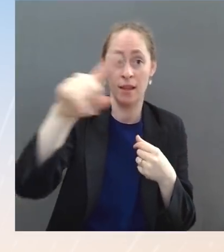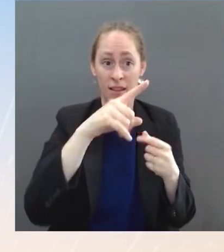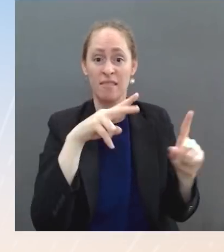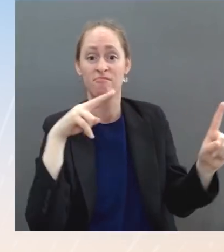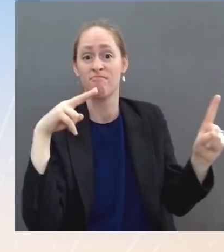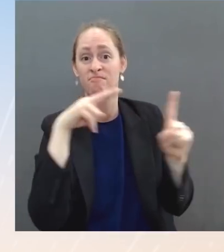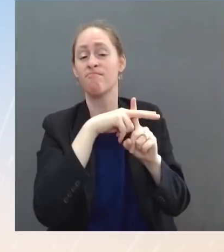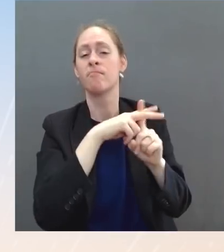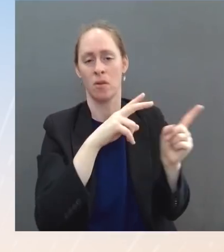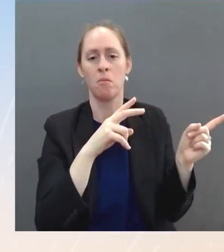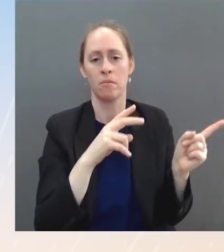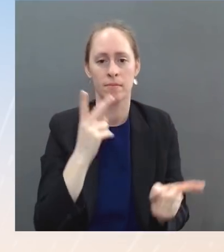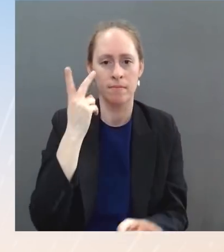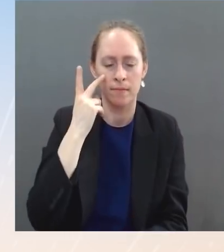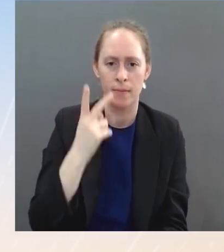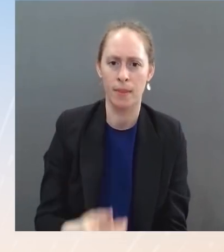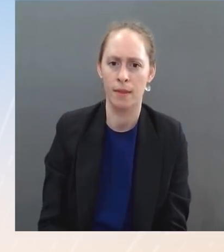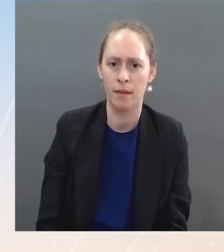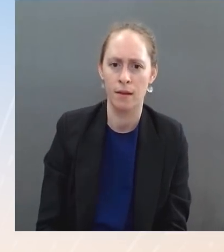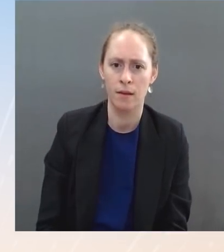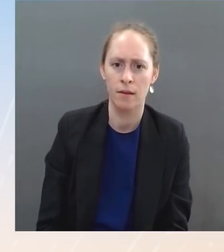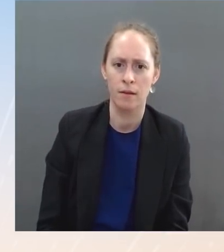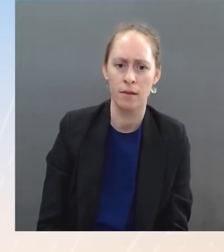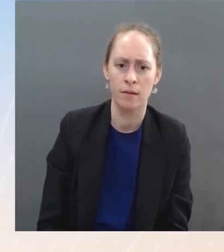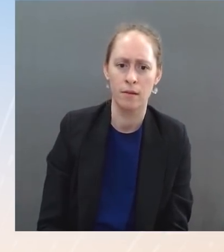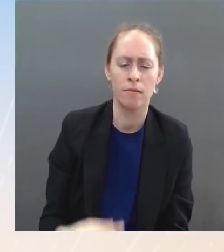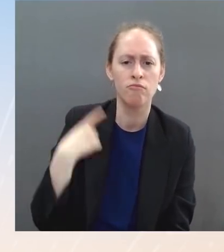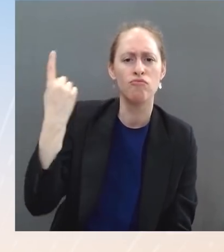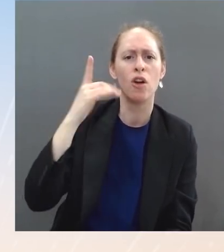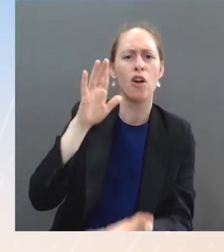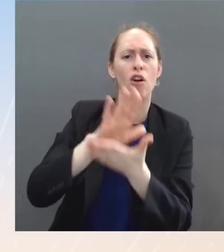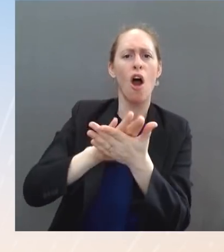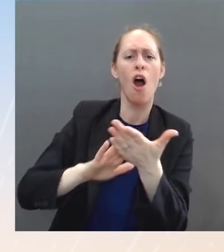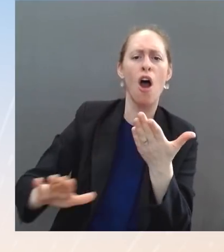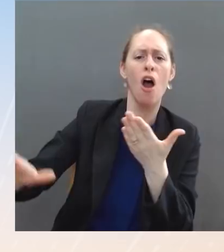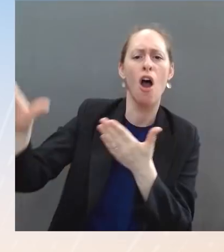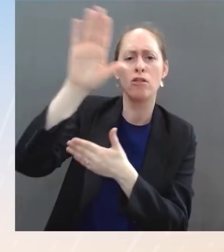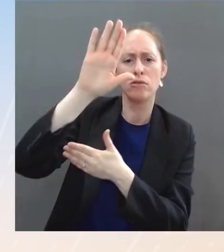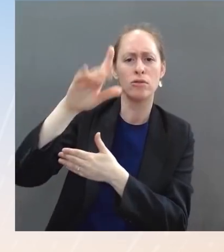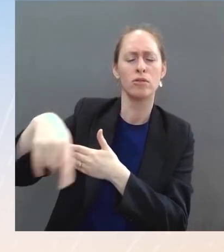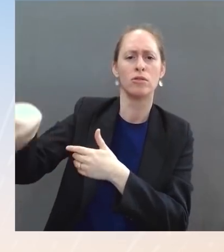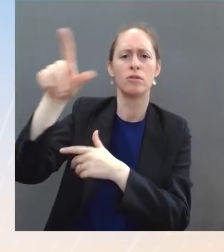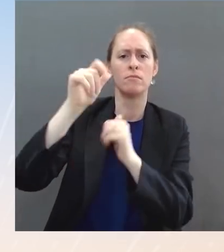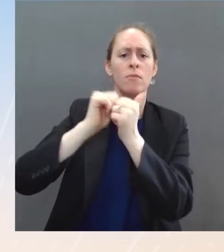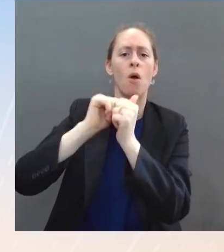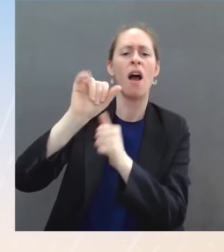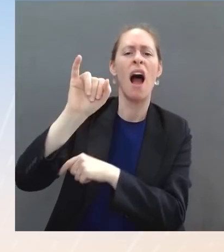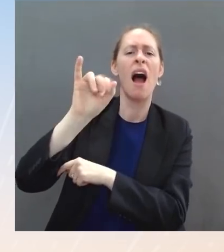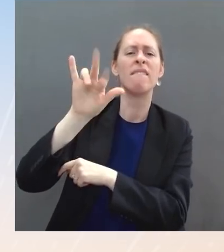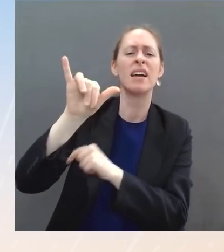now there are biological males competing against women. Does the White House think that is fair?